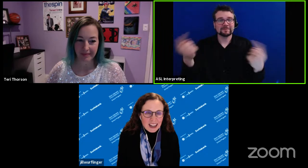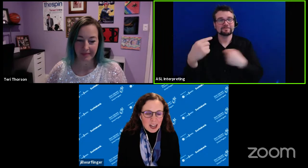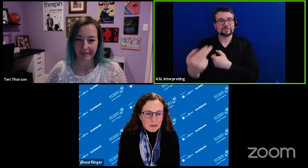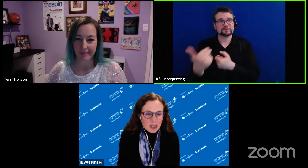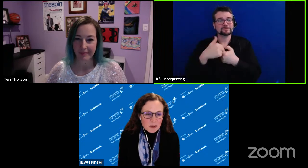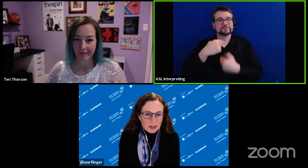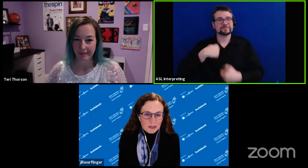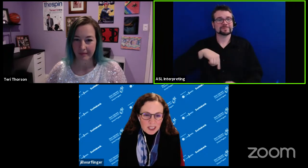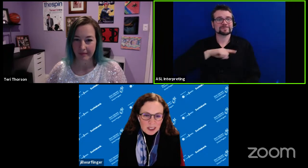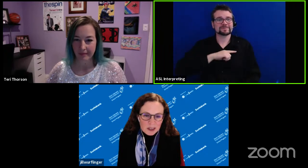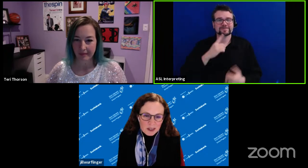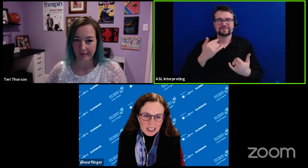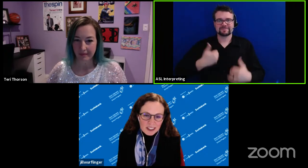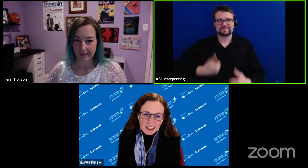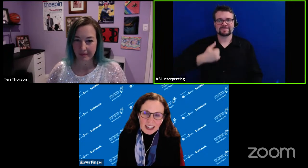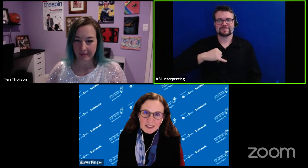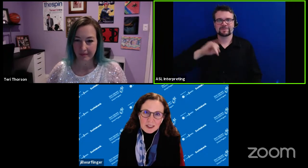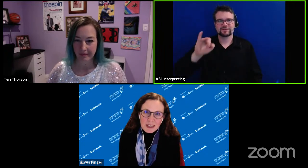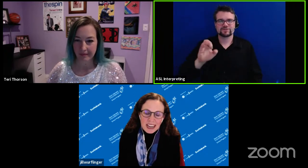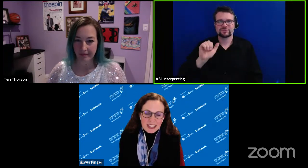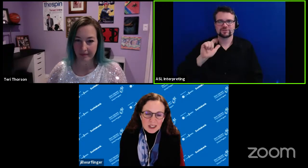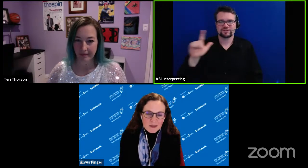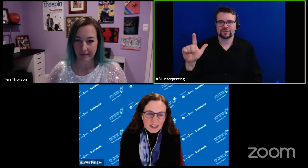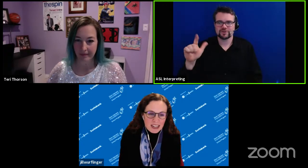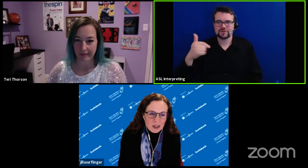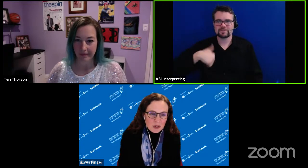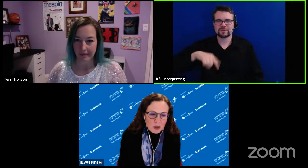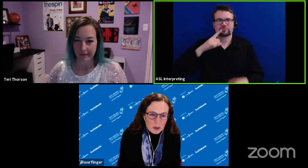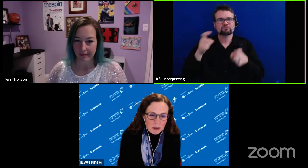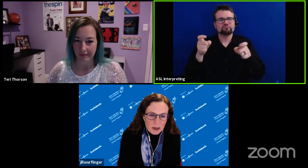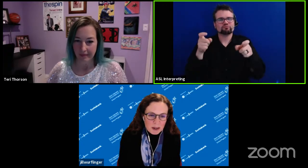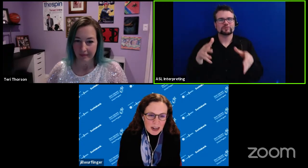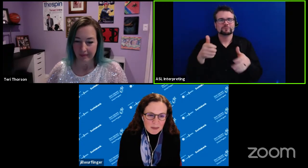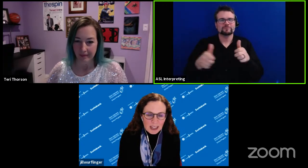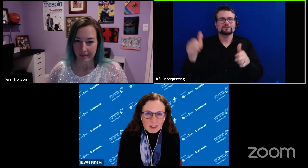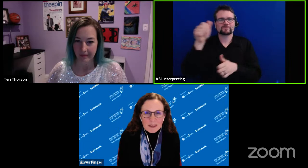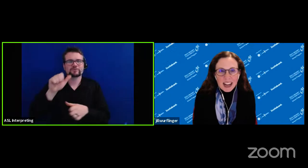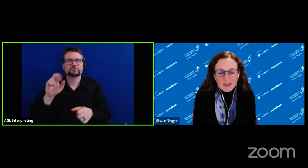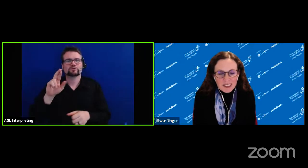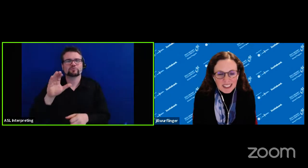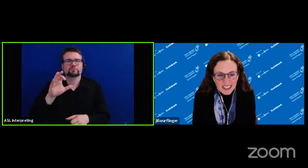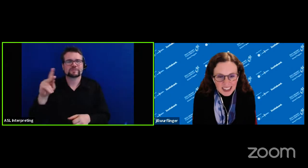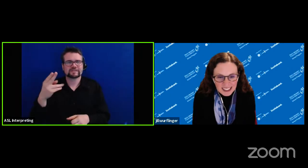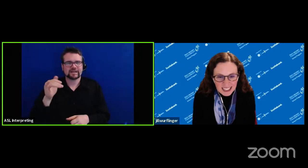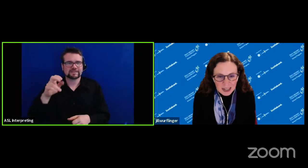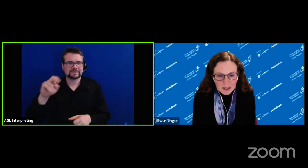I'M JILL WURFLINGER, DIRECTOR OF THE RICK HANSEN FOUNDATION SCHOOL PROGRAMS. ON BEHALF OF THE ENTIRE TEAM AT